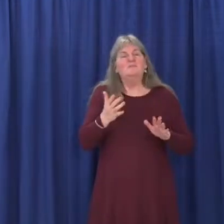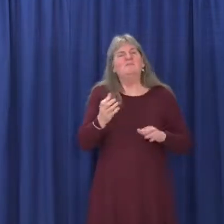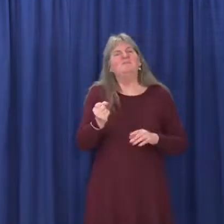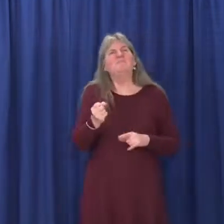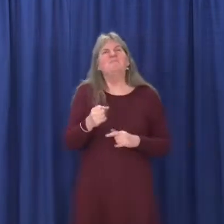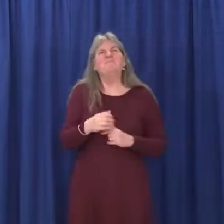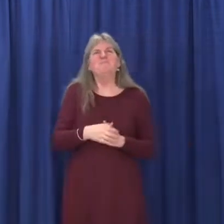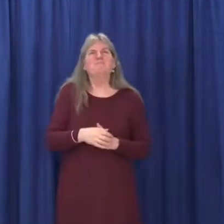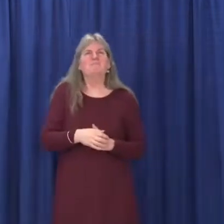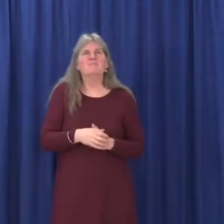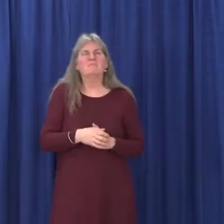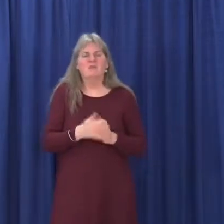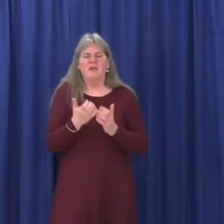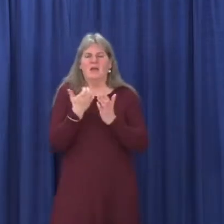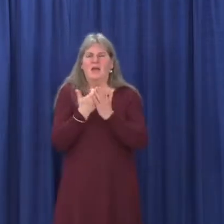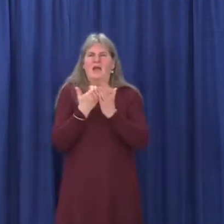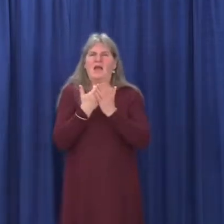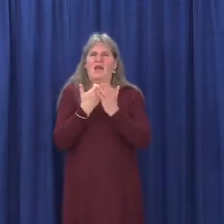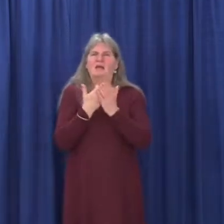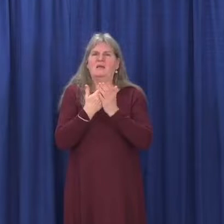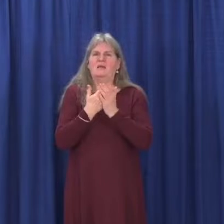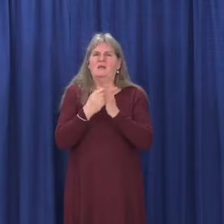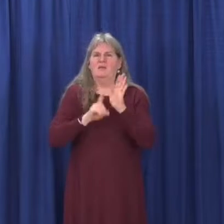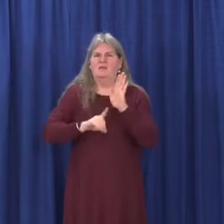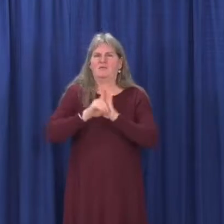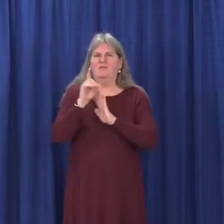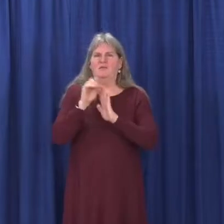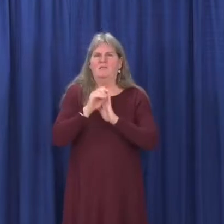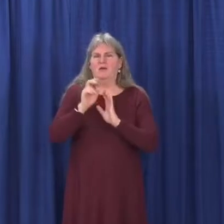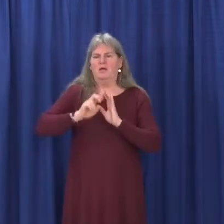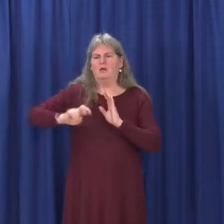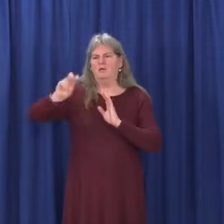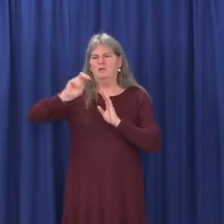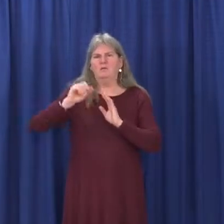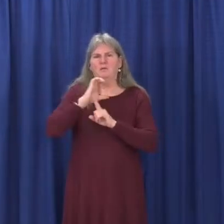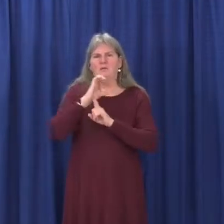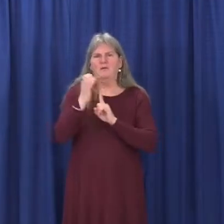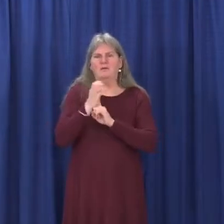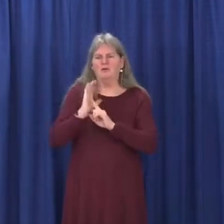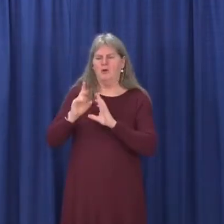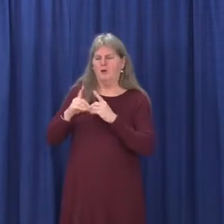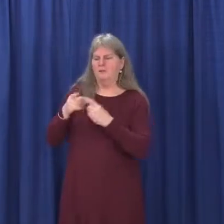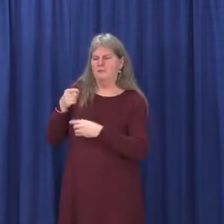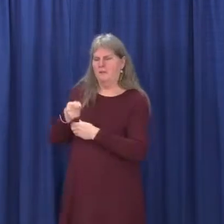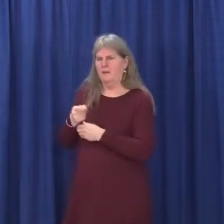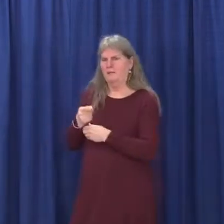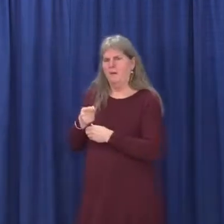Economic Development and Tourism And Culture is that this not only gets folks through this, but in-- in some cases,